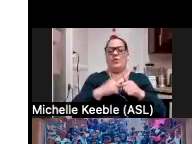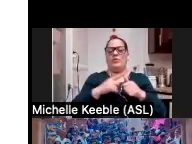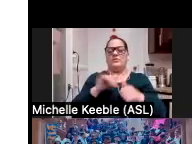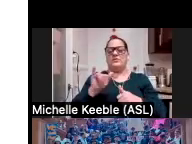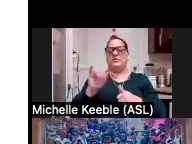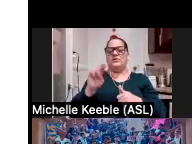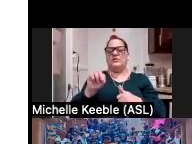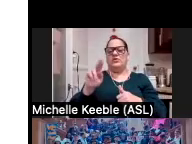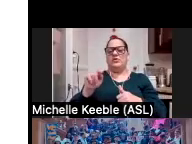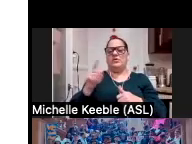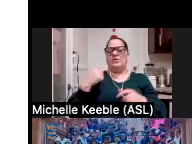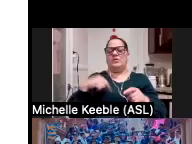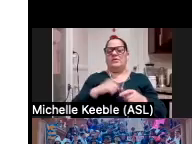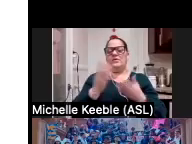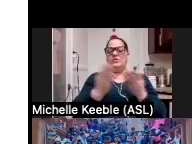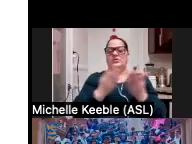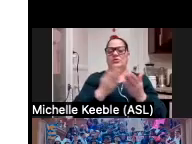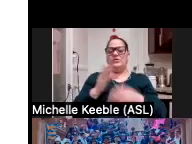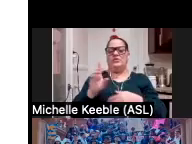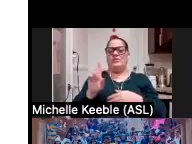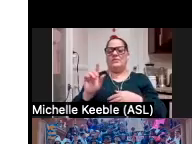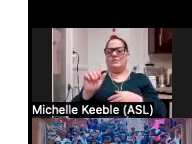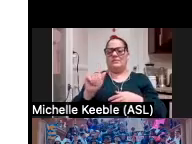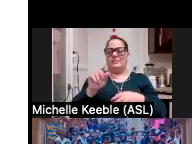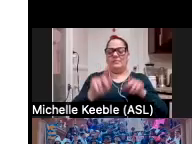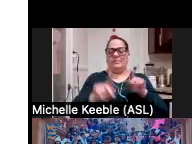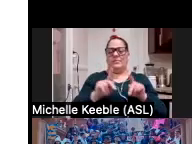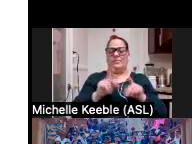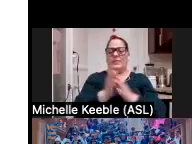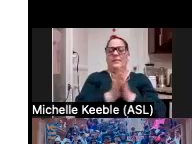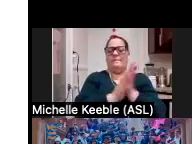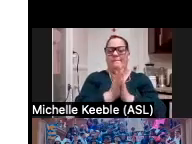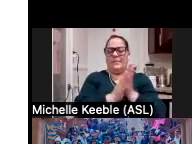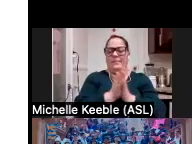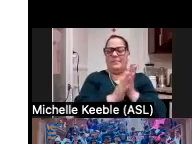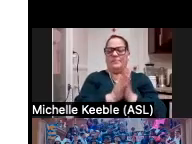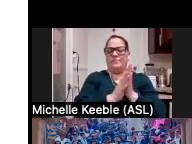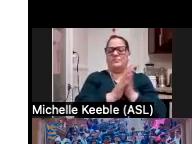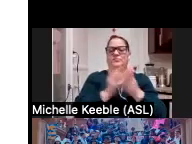uh, people with disabilities. And it was really the passion project of the executive director